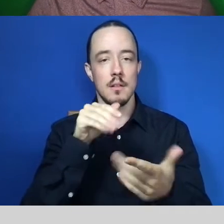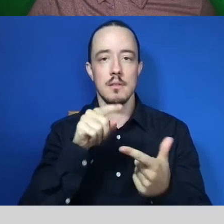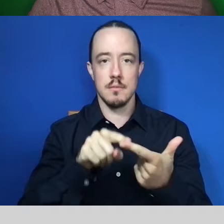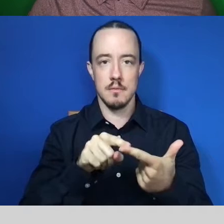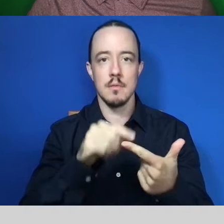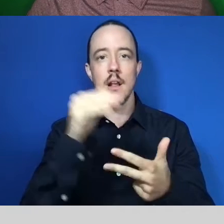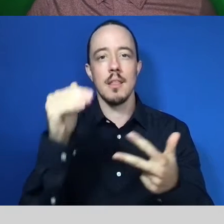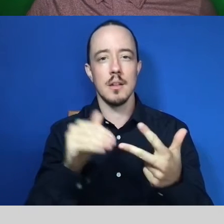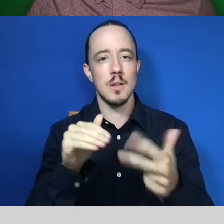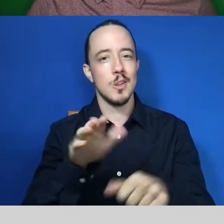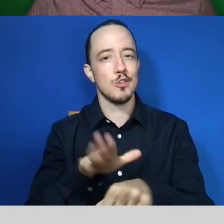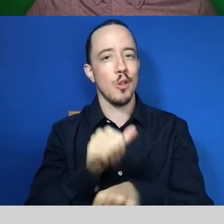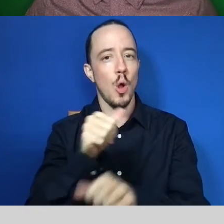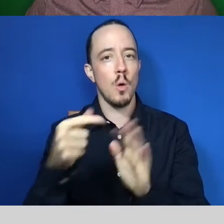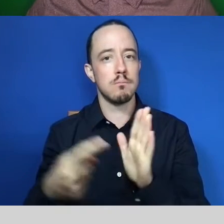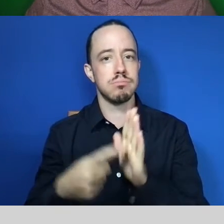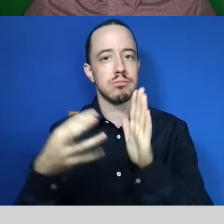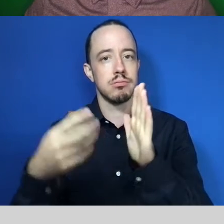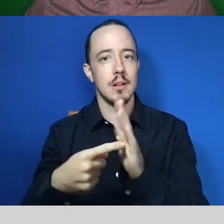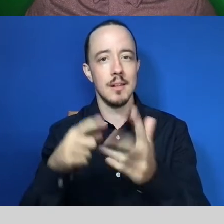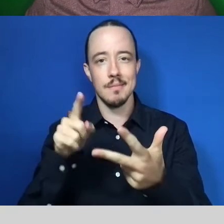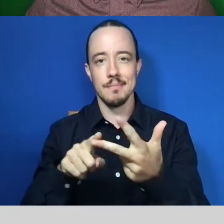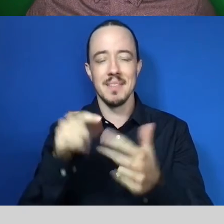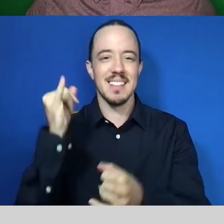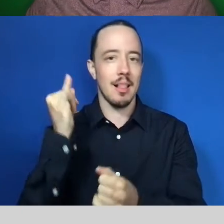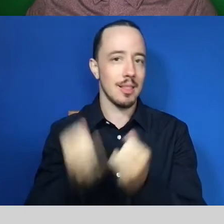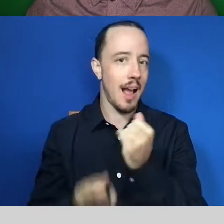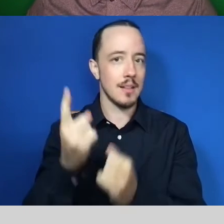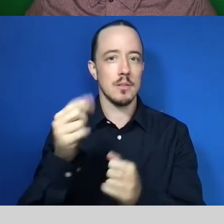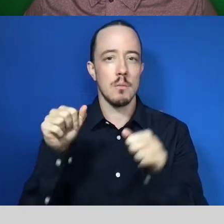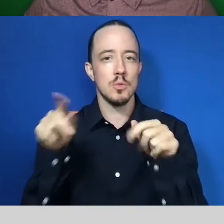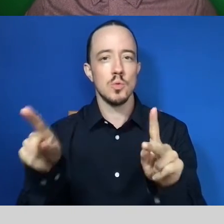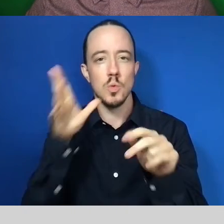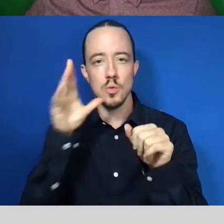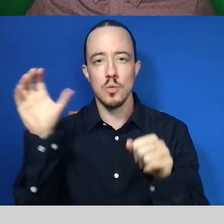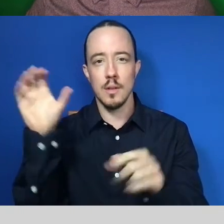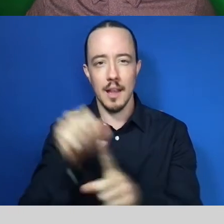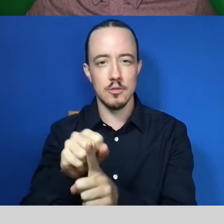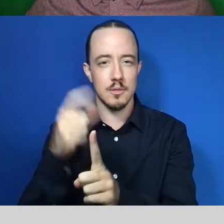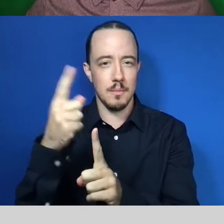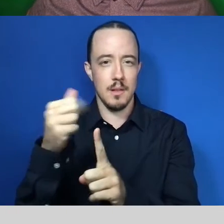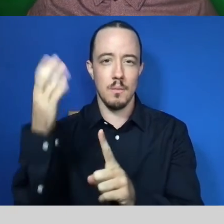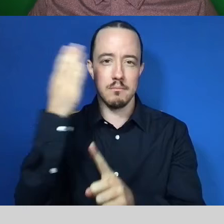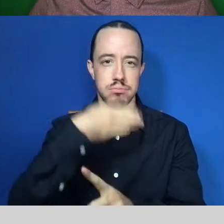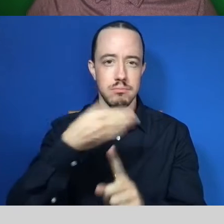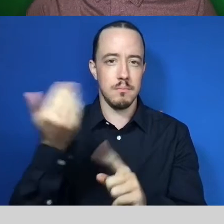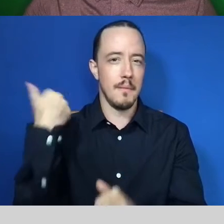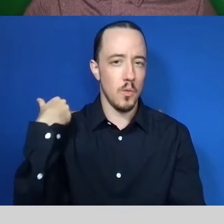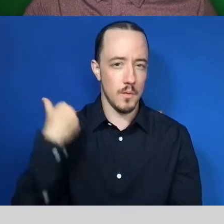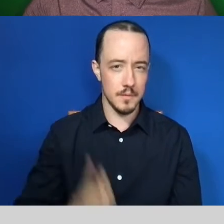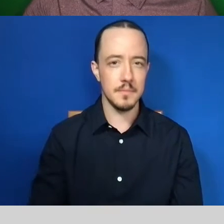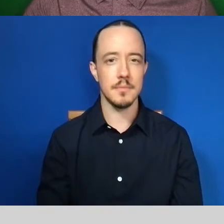frequent feedback next, and slow infrequent feedback only as a last resort to catch things that fall through the cracks.